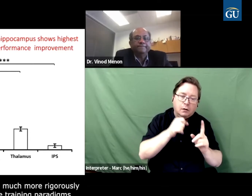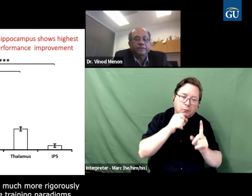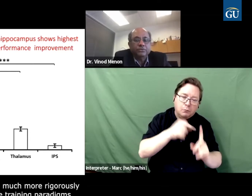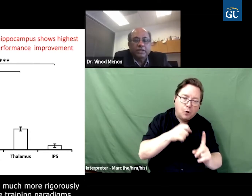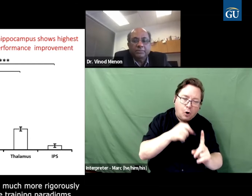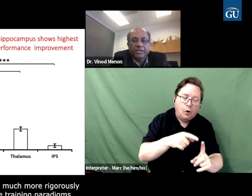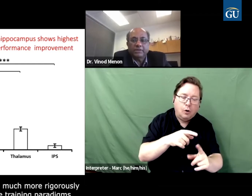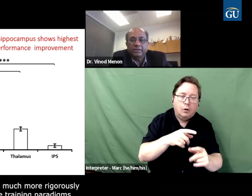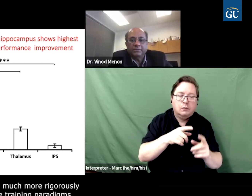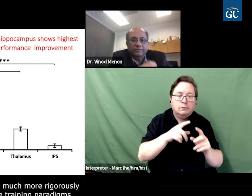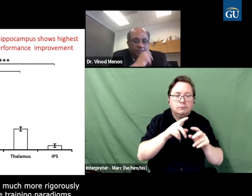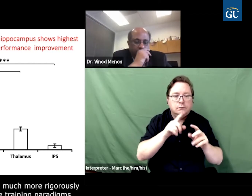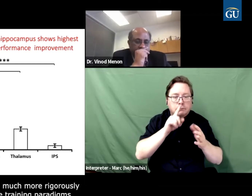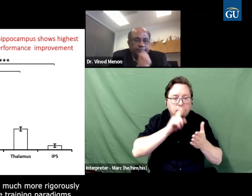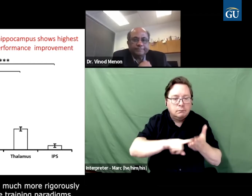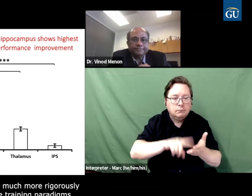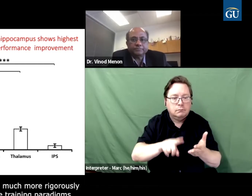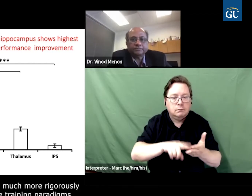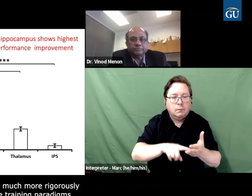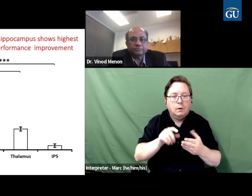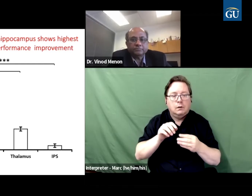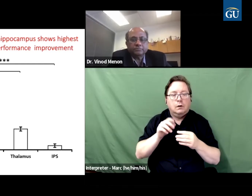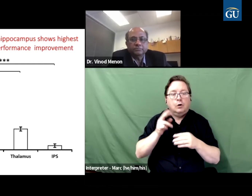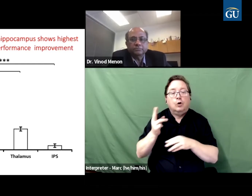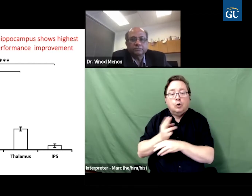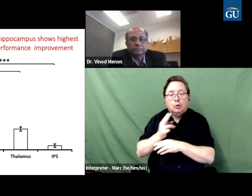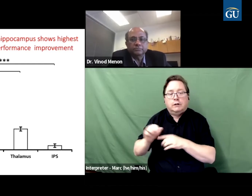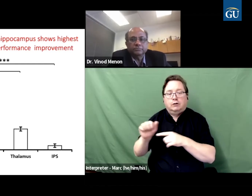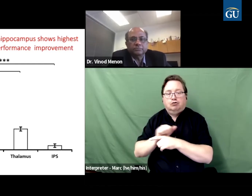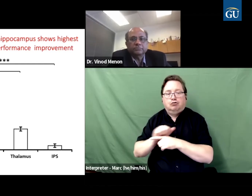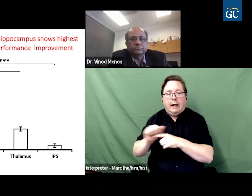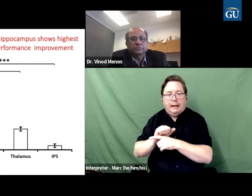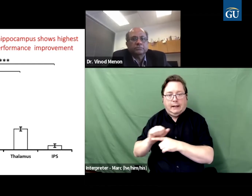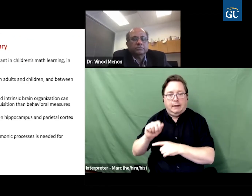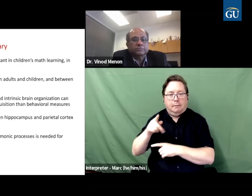these training paradigms